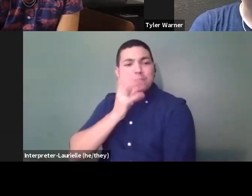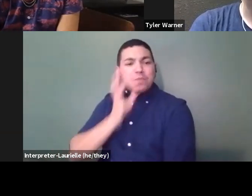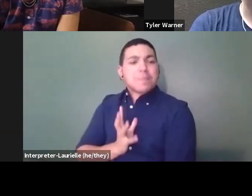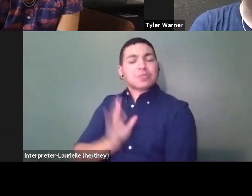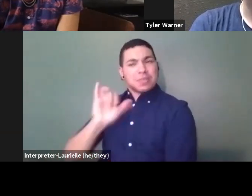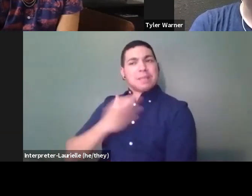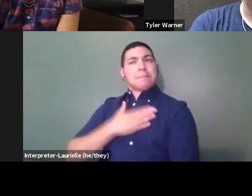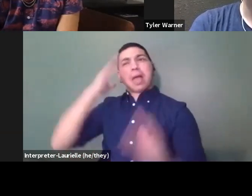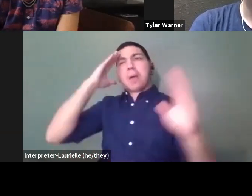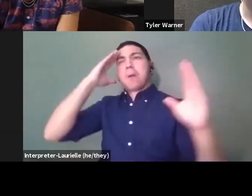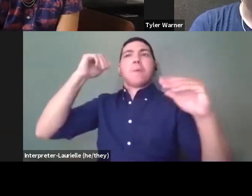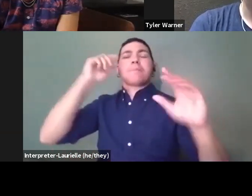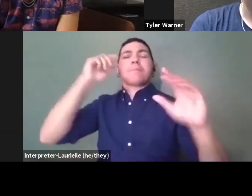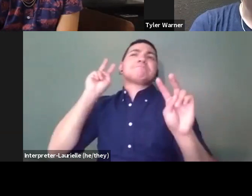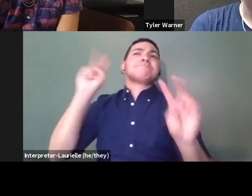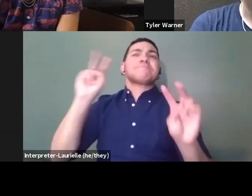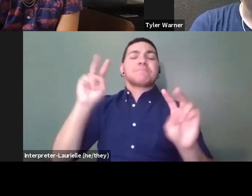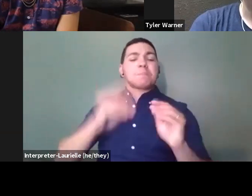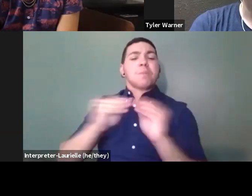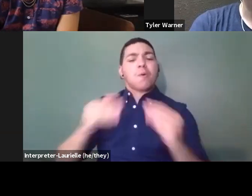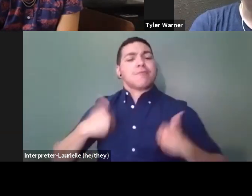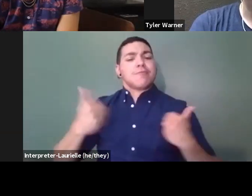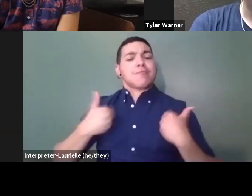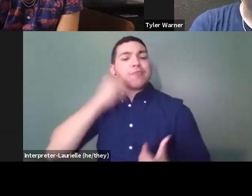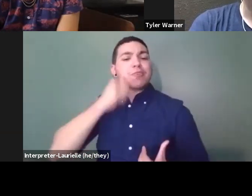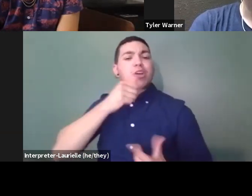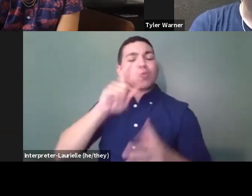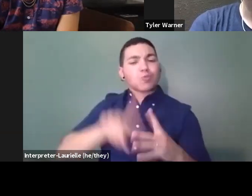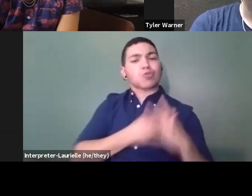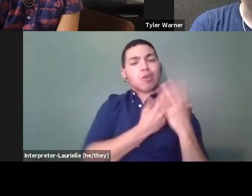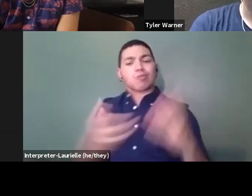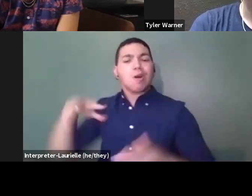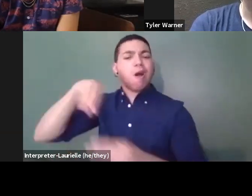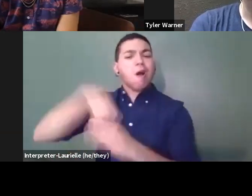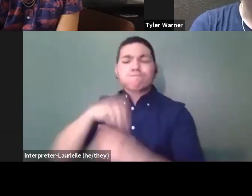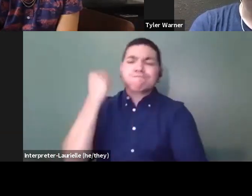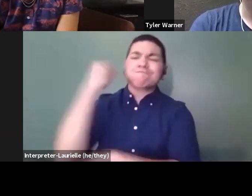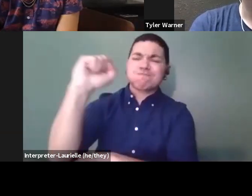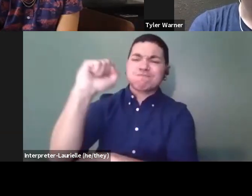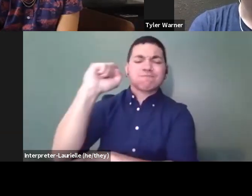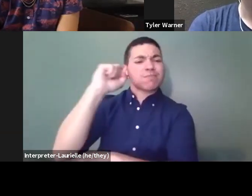school experience, and there's some information. If you feel that your rights are being violated at school, please